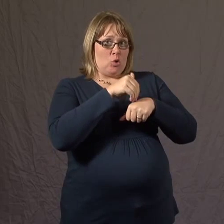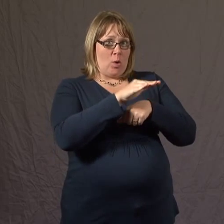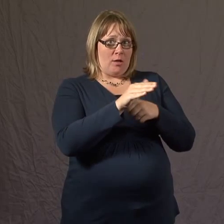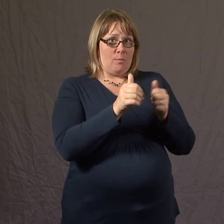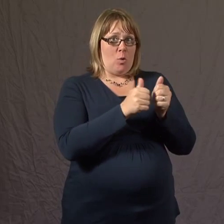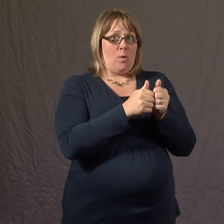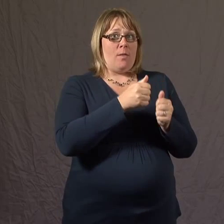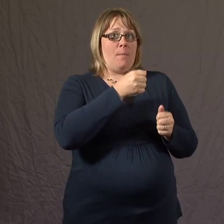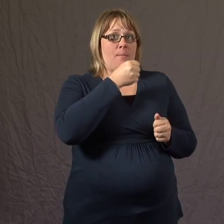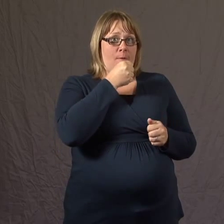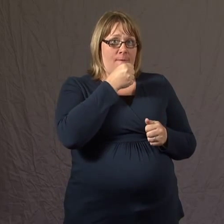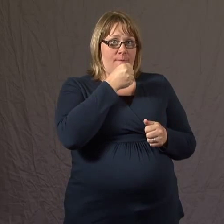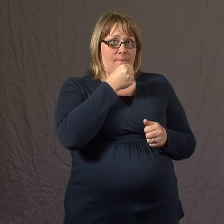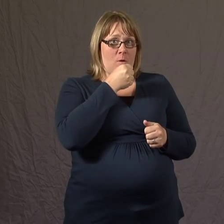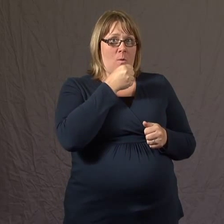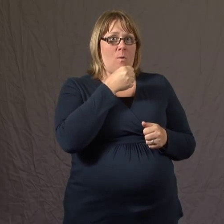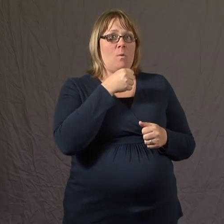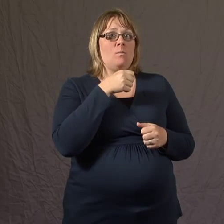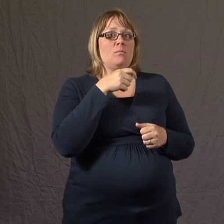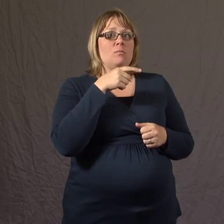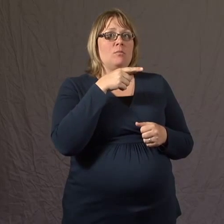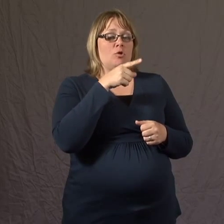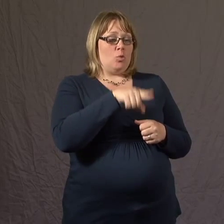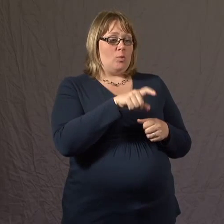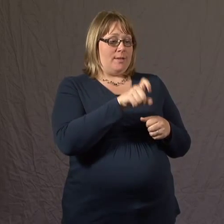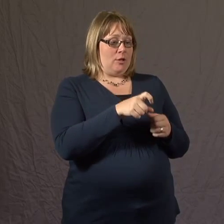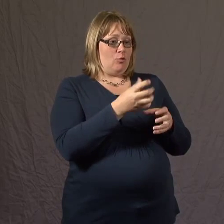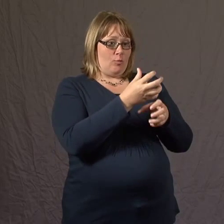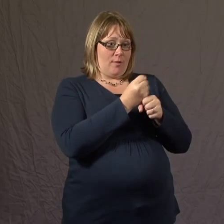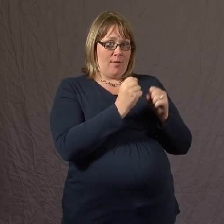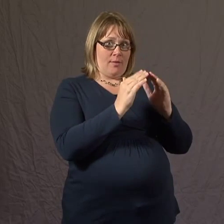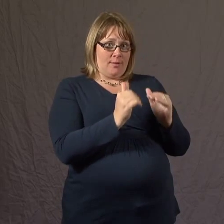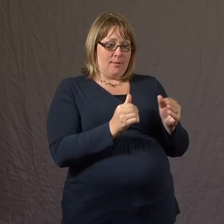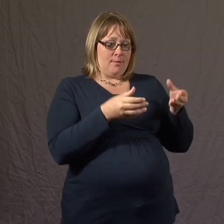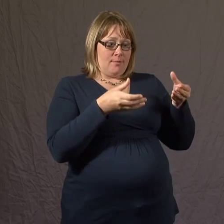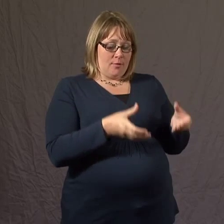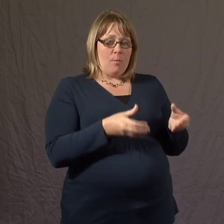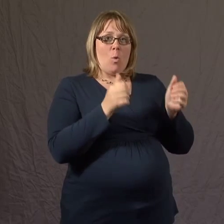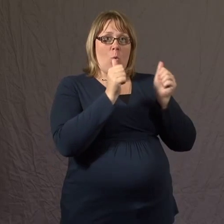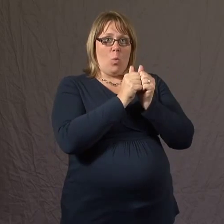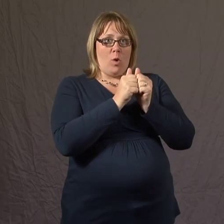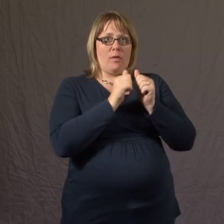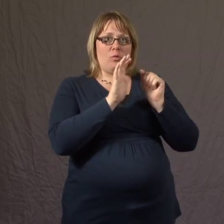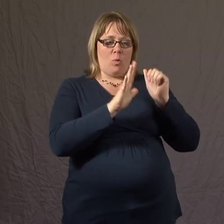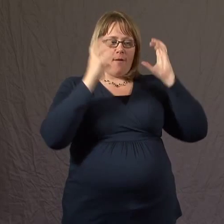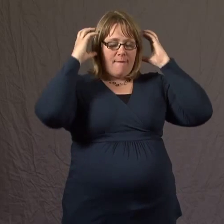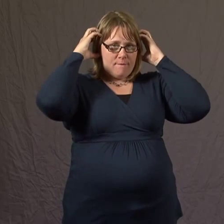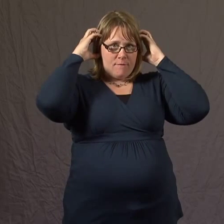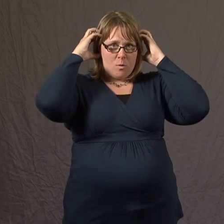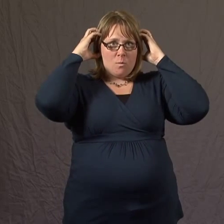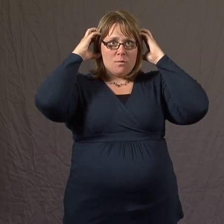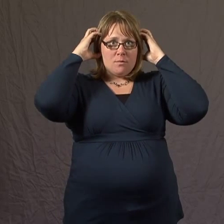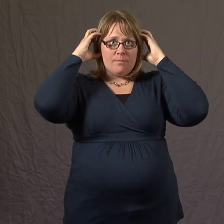You have an FM system receiver and a transmitter. The transmitter comes with a microphone. The